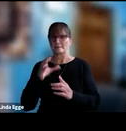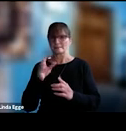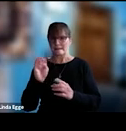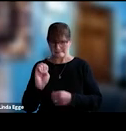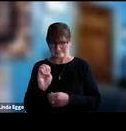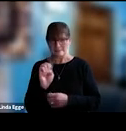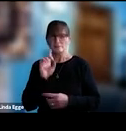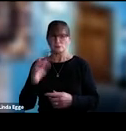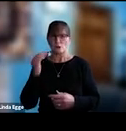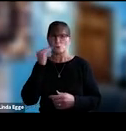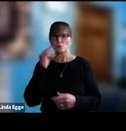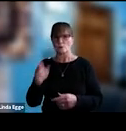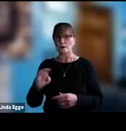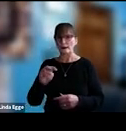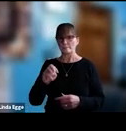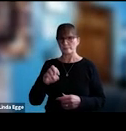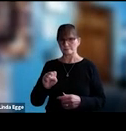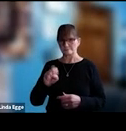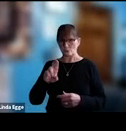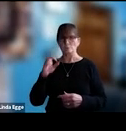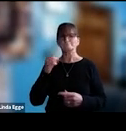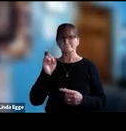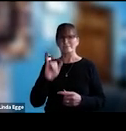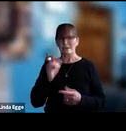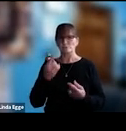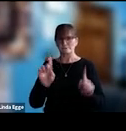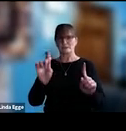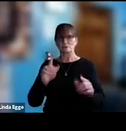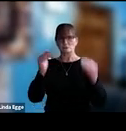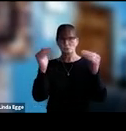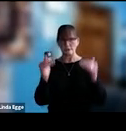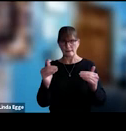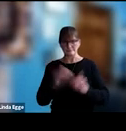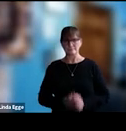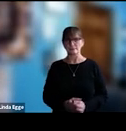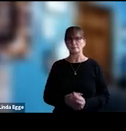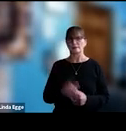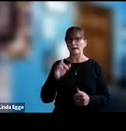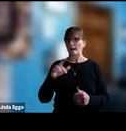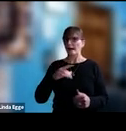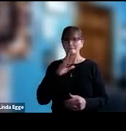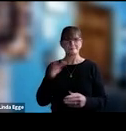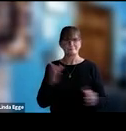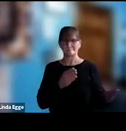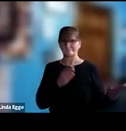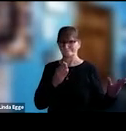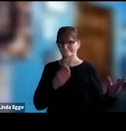So we know that this MSR was effective. The next one, I never got to bring this case to fruition.